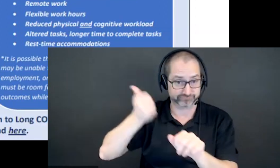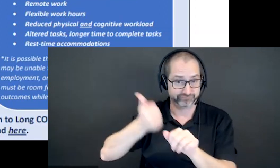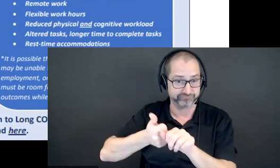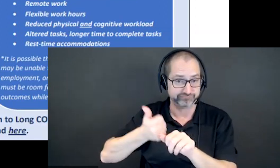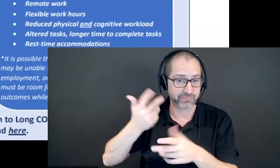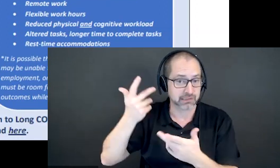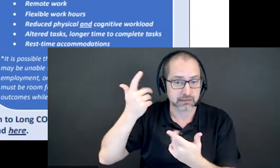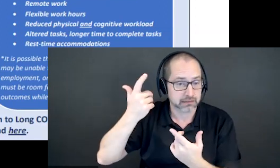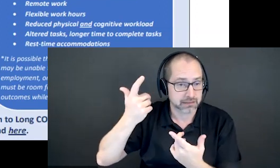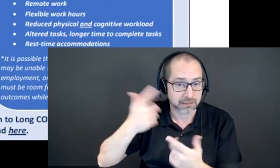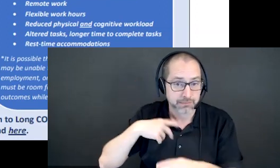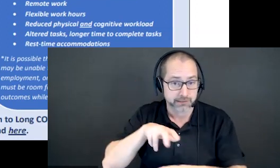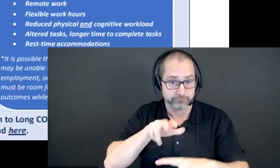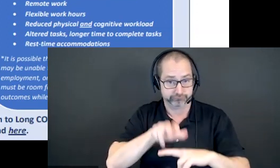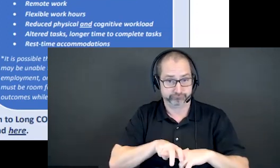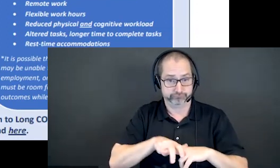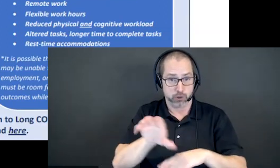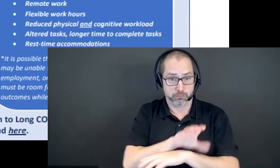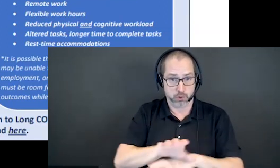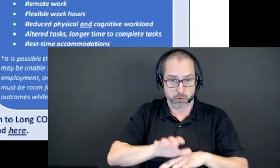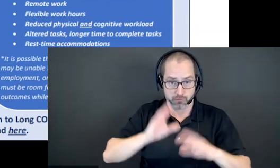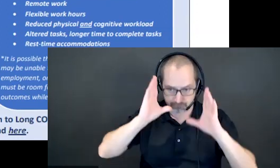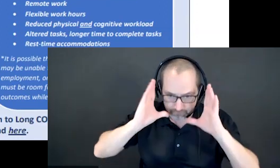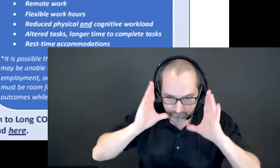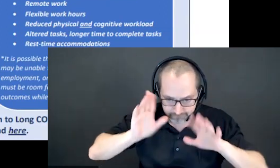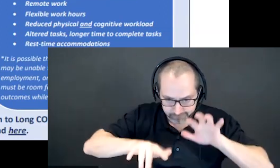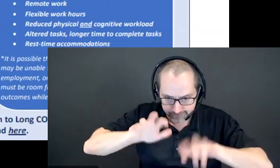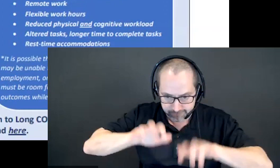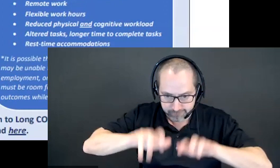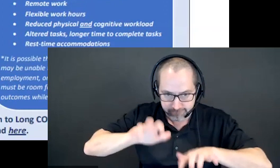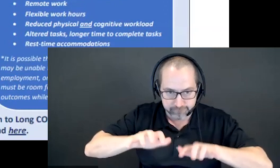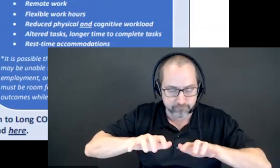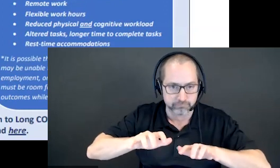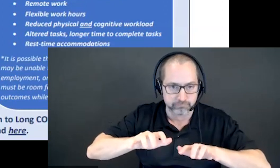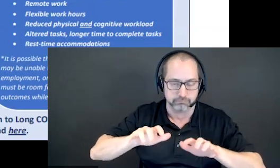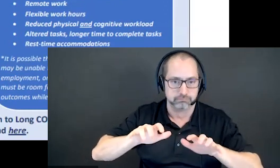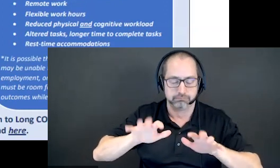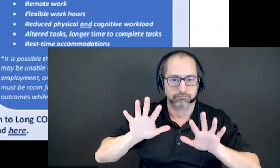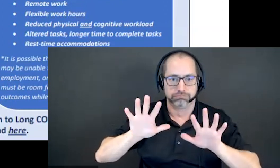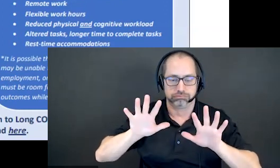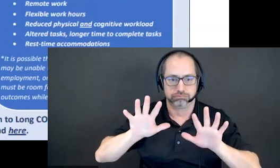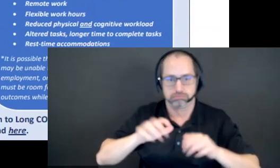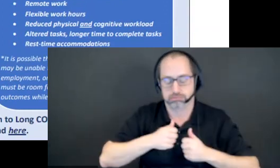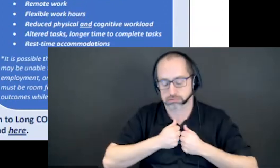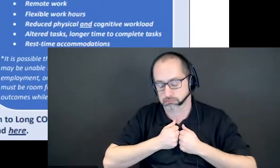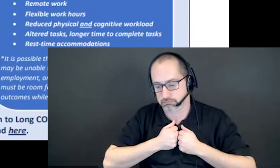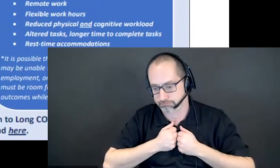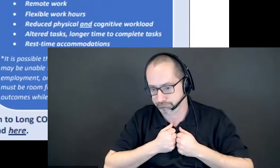job sitting at a desk doing computer work which previously had been considered kind of like an